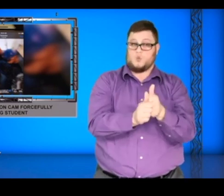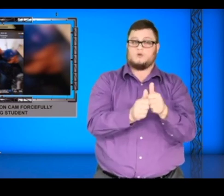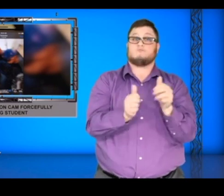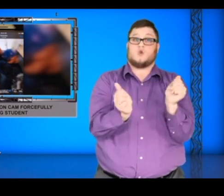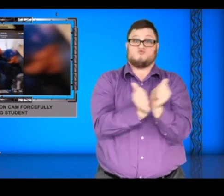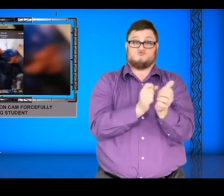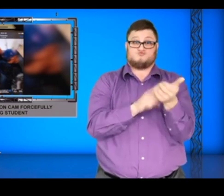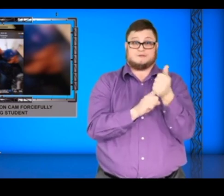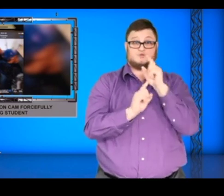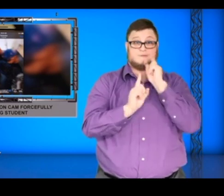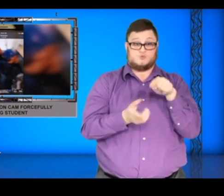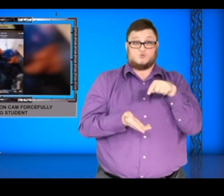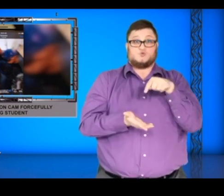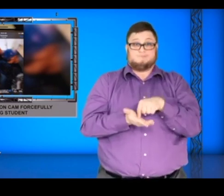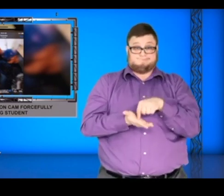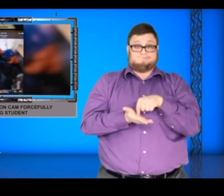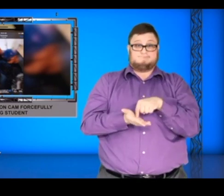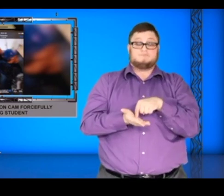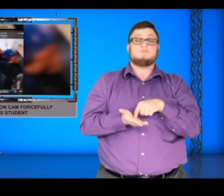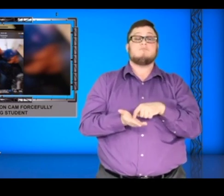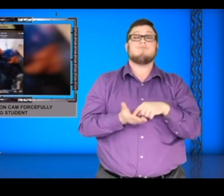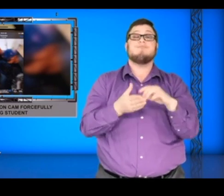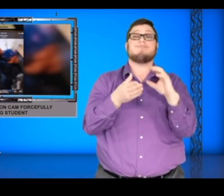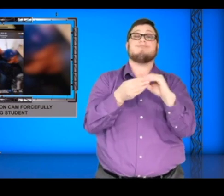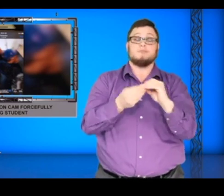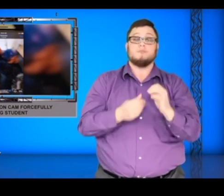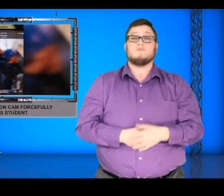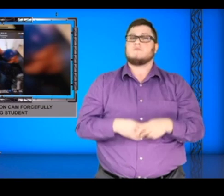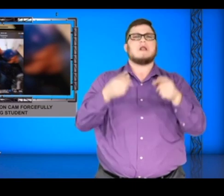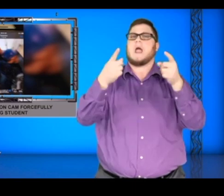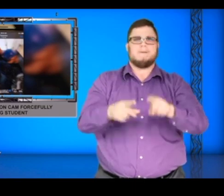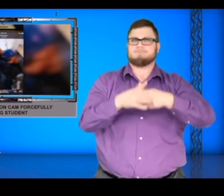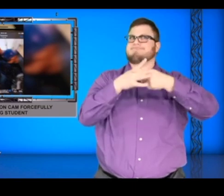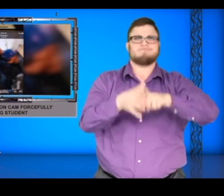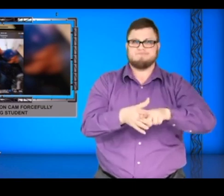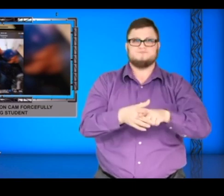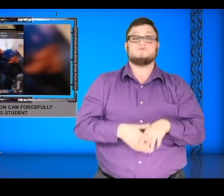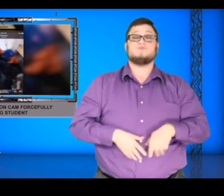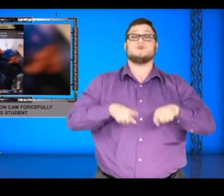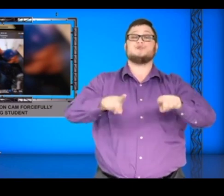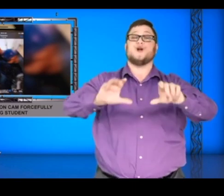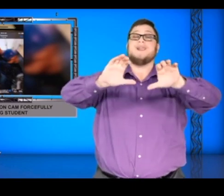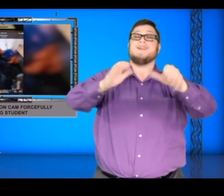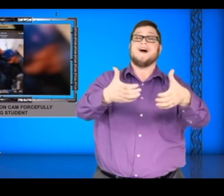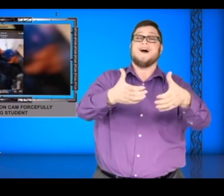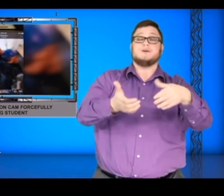According to an arrest report, the incident started when the teenager began playing music